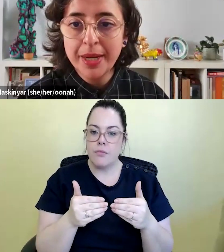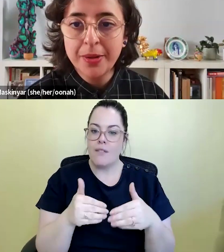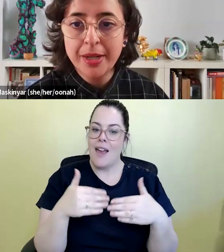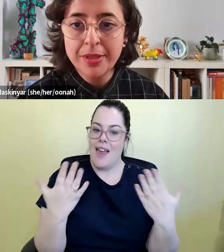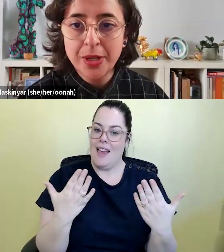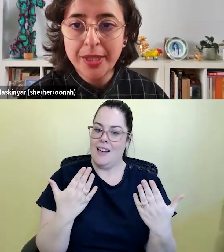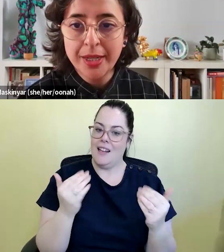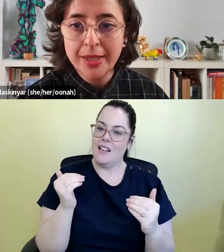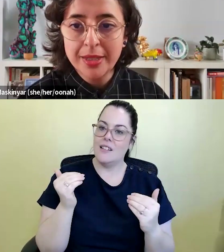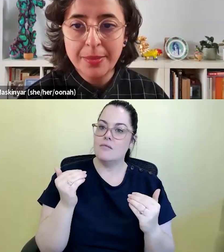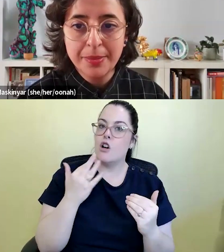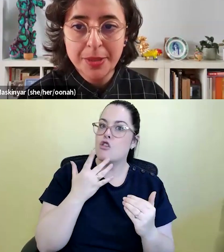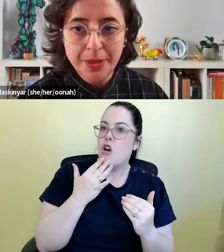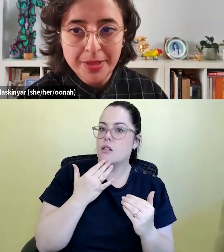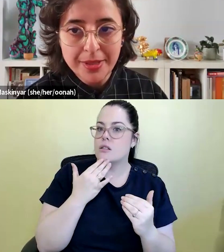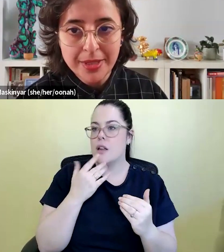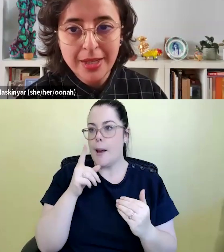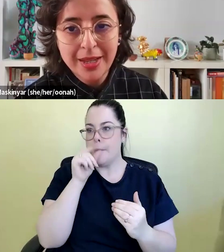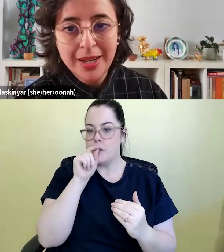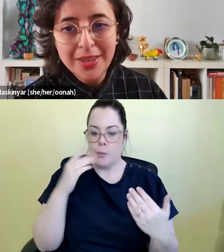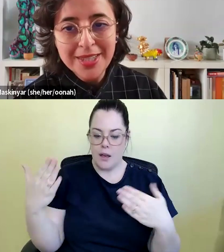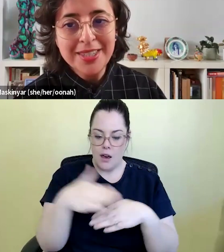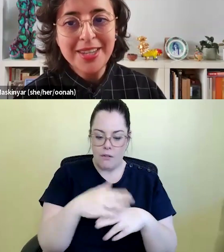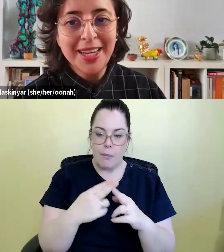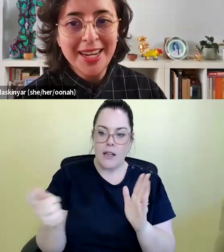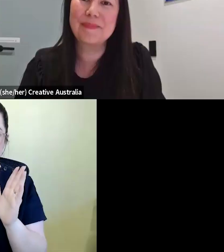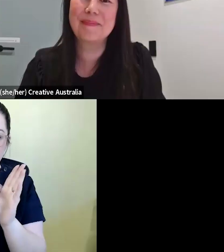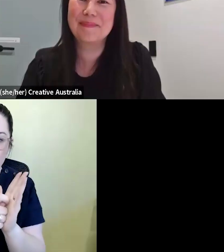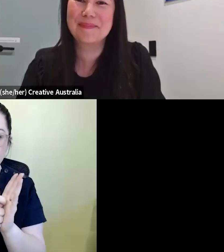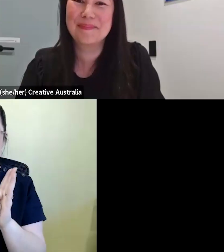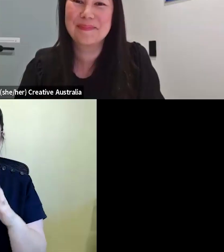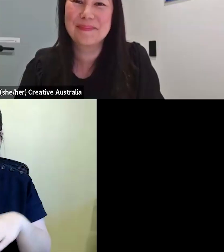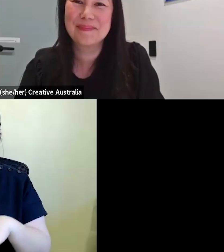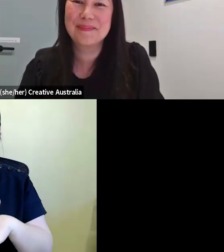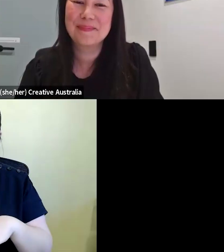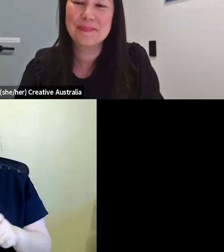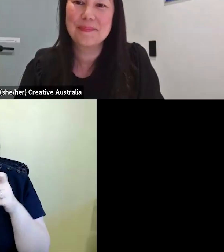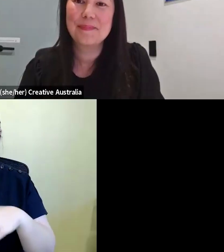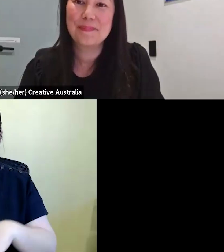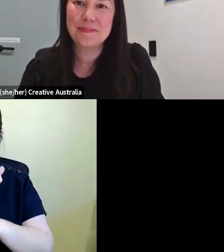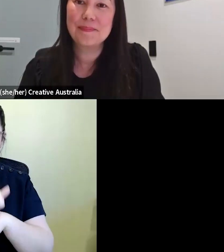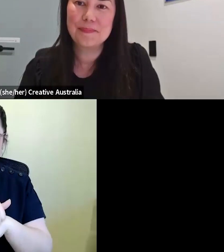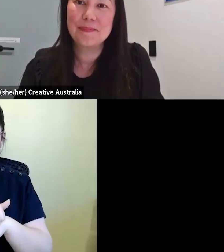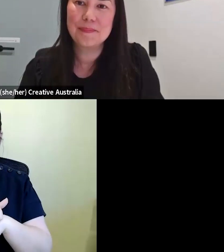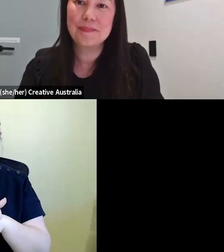by Creative Australia and its sponsors?' This is again heading into stage II territory,